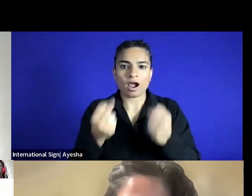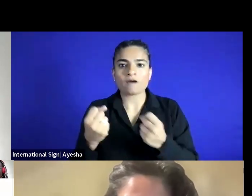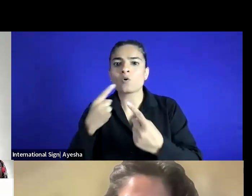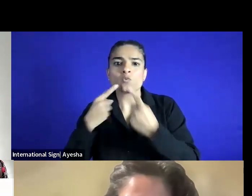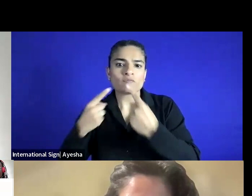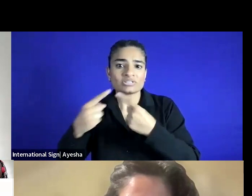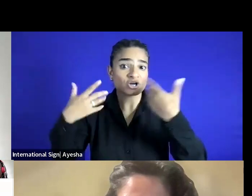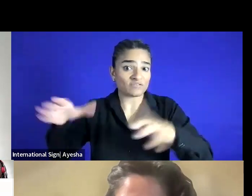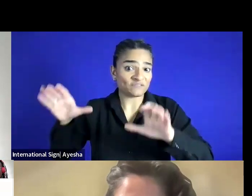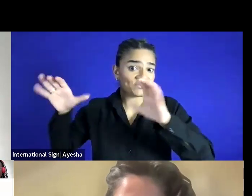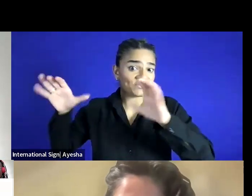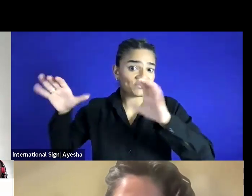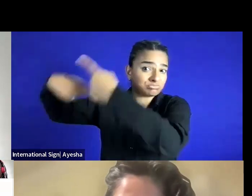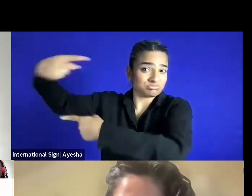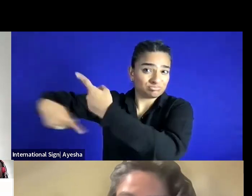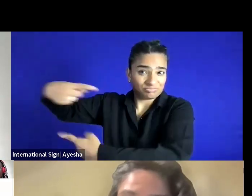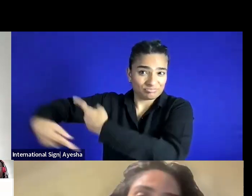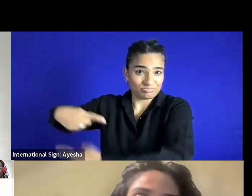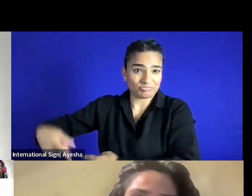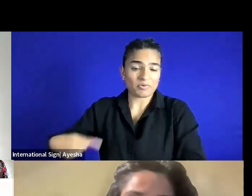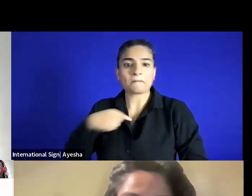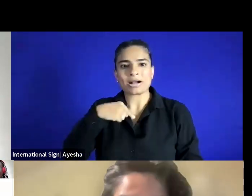Can you connect to the activities and the groups that are coming from this place?